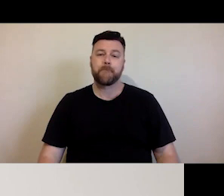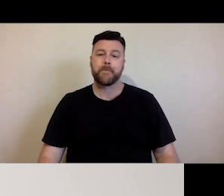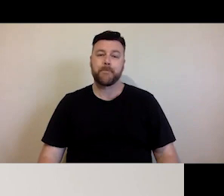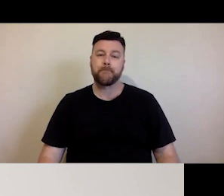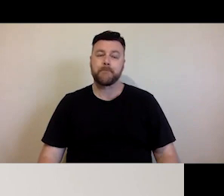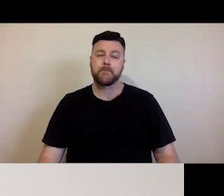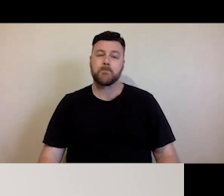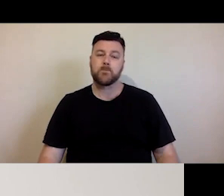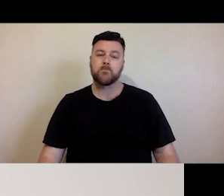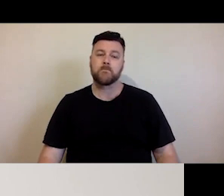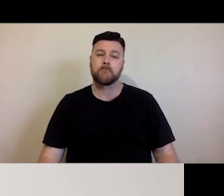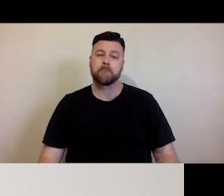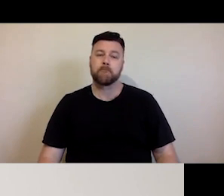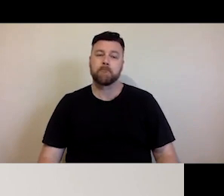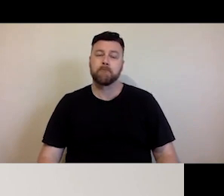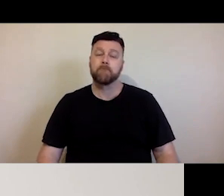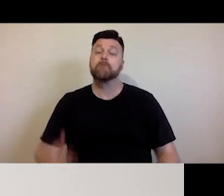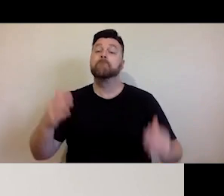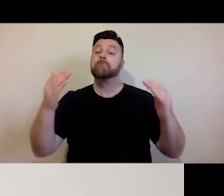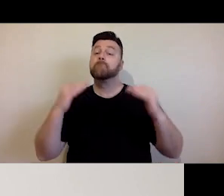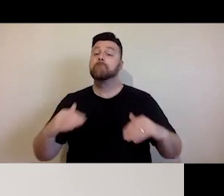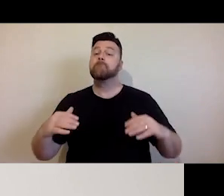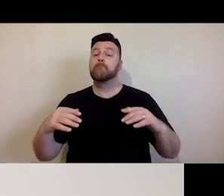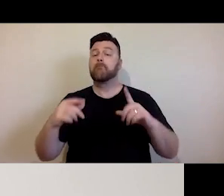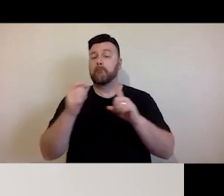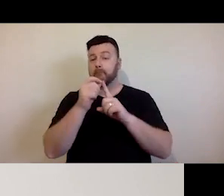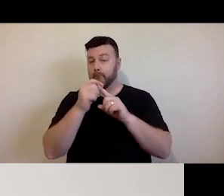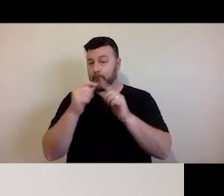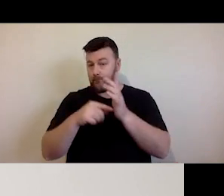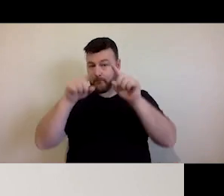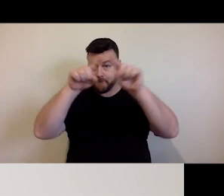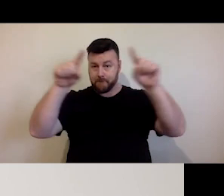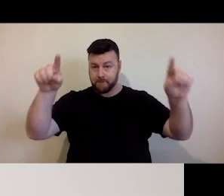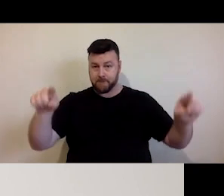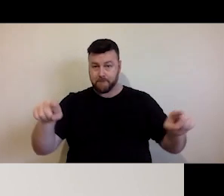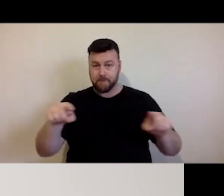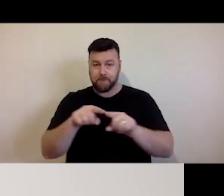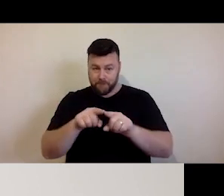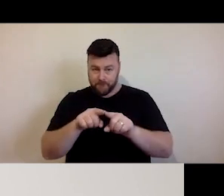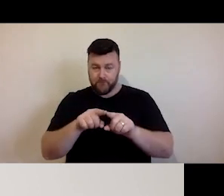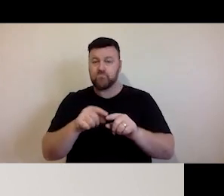On the screen now, above the brown rectangle are the words, "green innovation space.